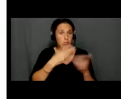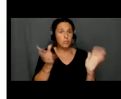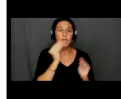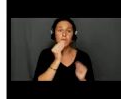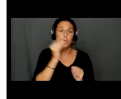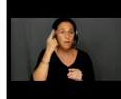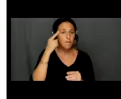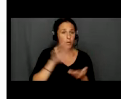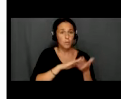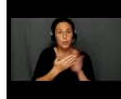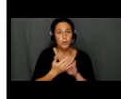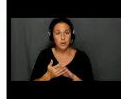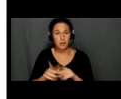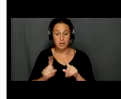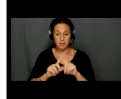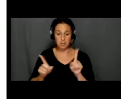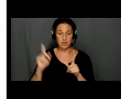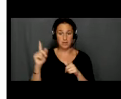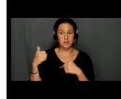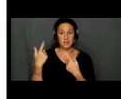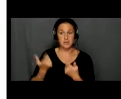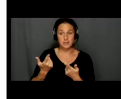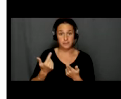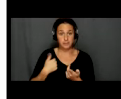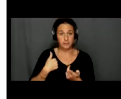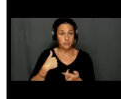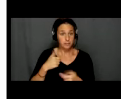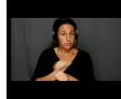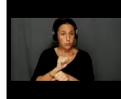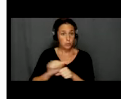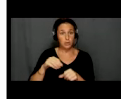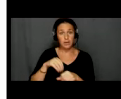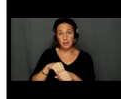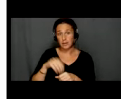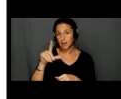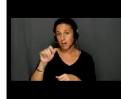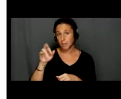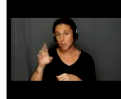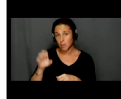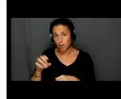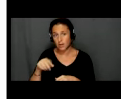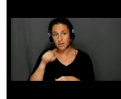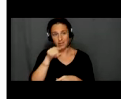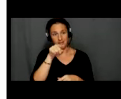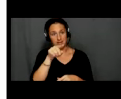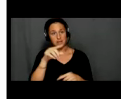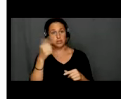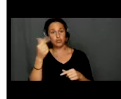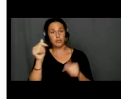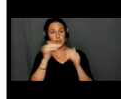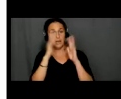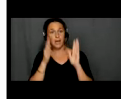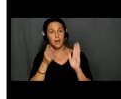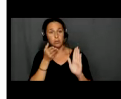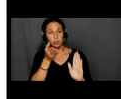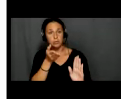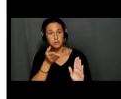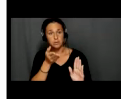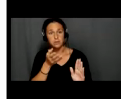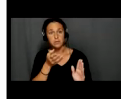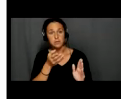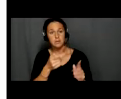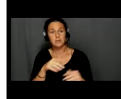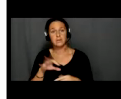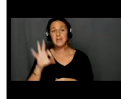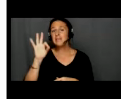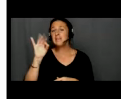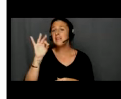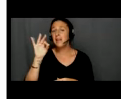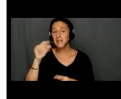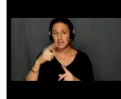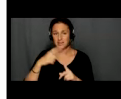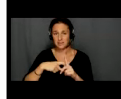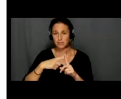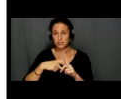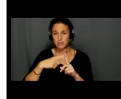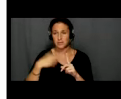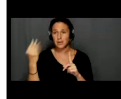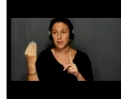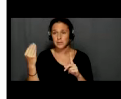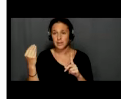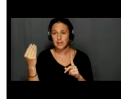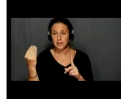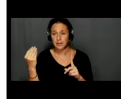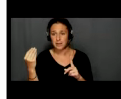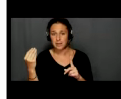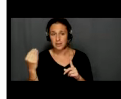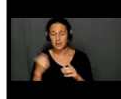a hoop house and this is a greenhouse, it is 90 degrees, and here it's a --